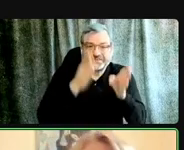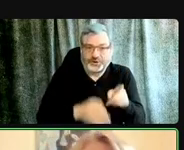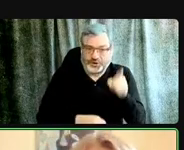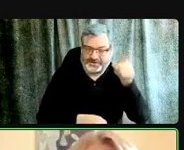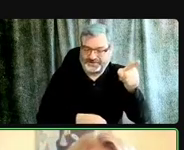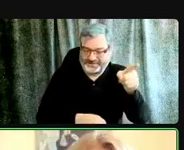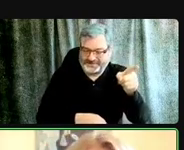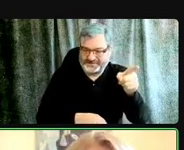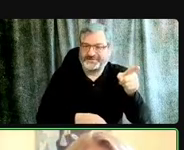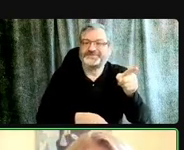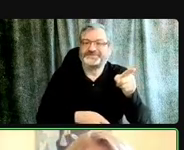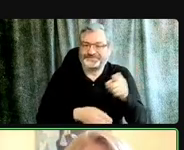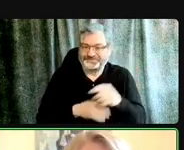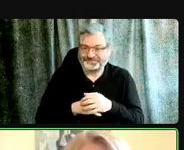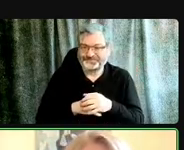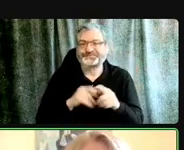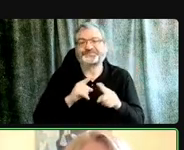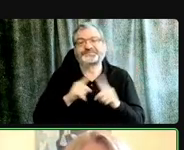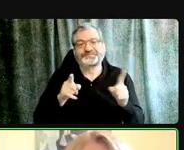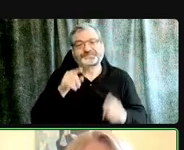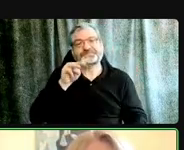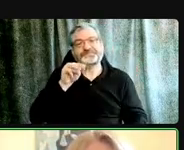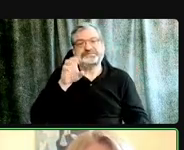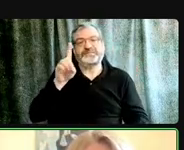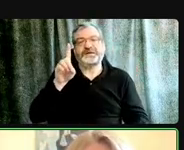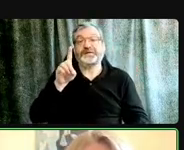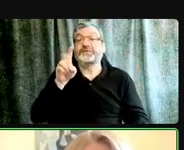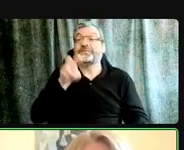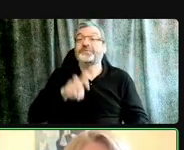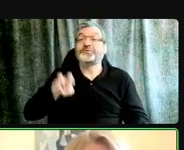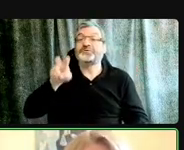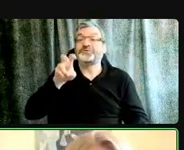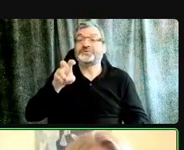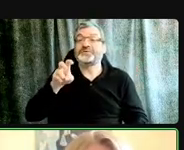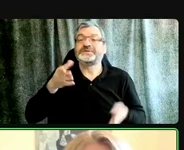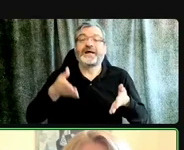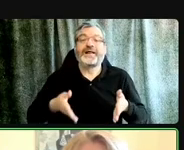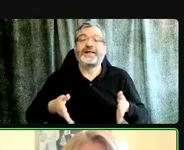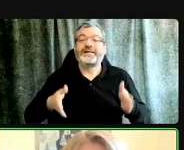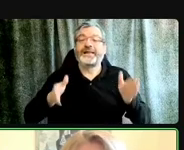But these mood tours allow patients and visitors to take that experience